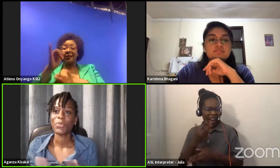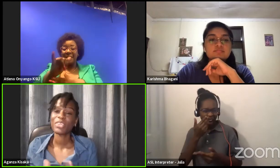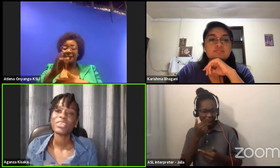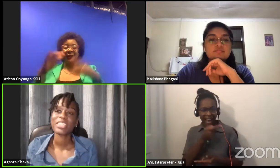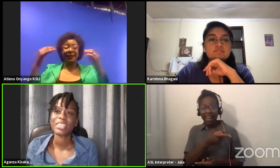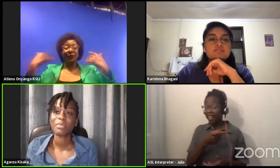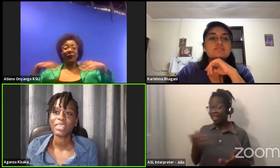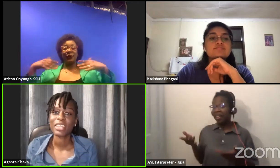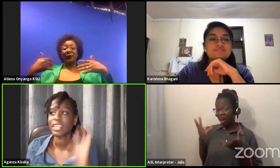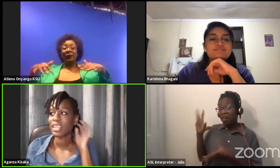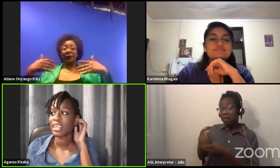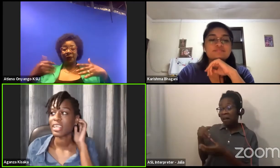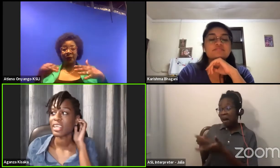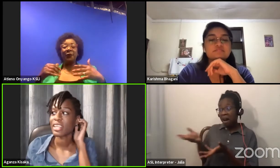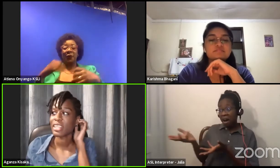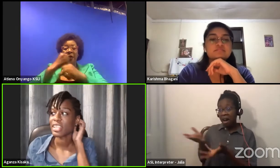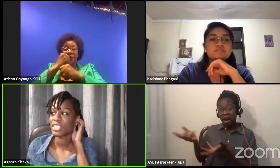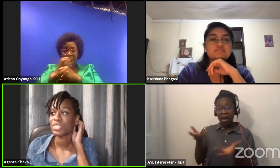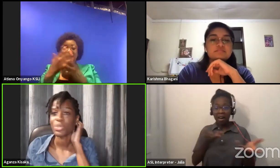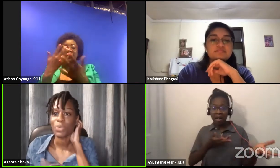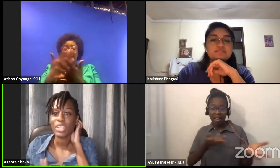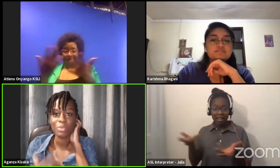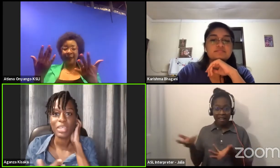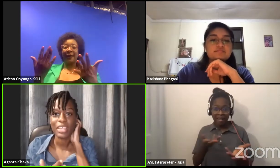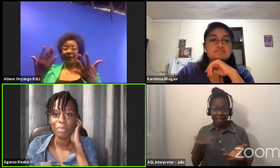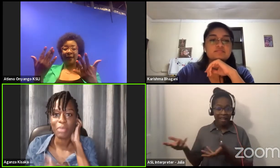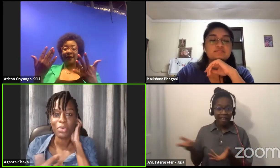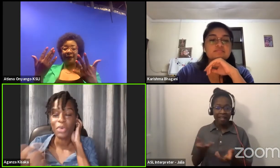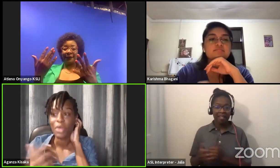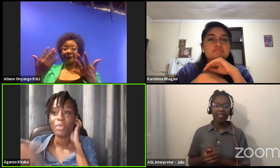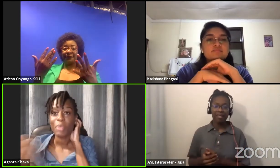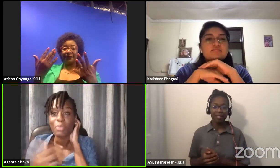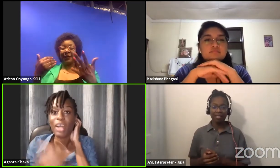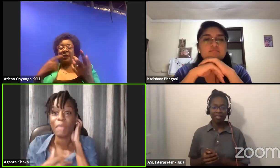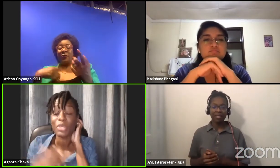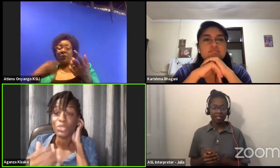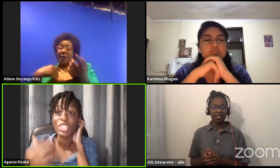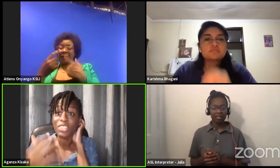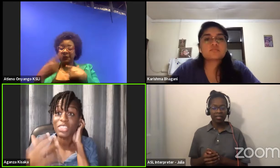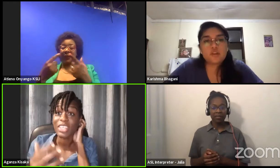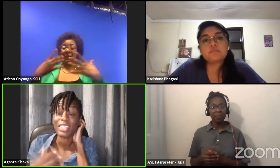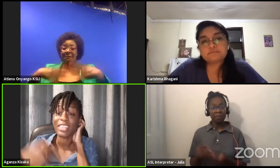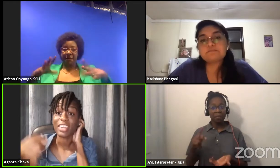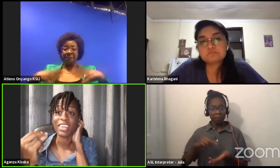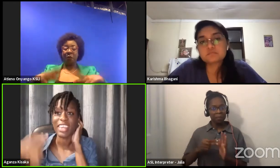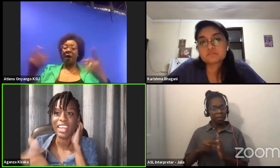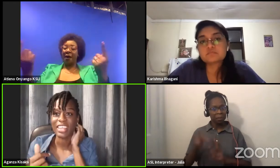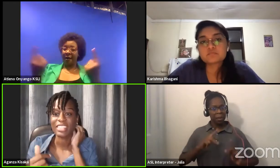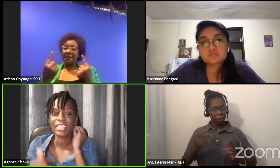we're doing something in the industry, we're speaking. People are coming to watch theater and they're getting it,